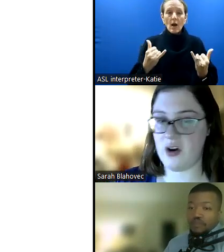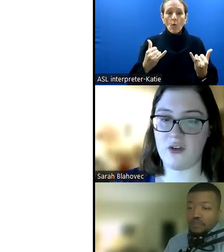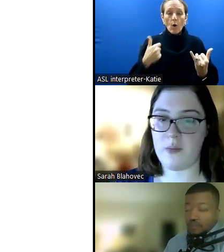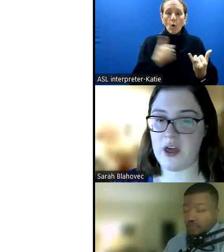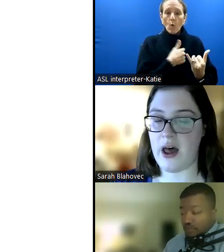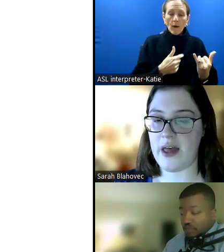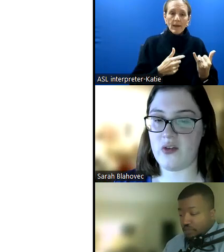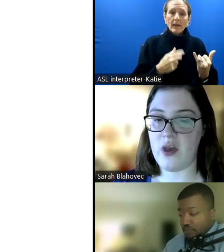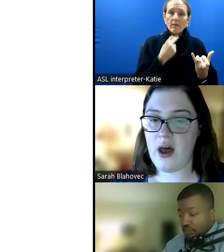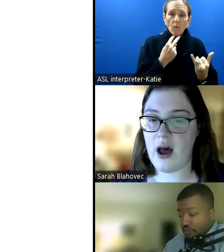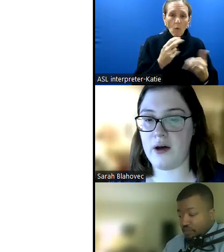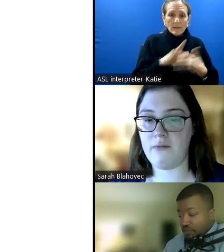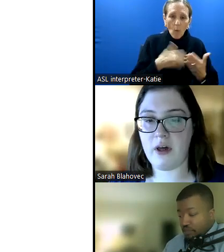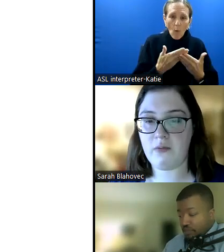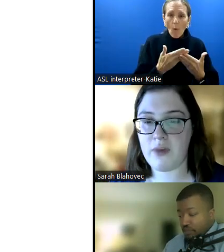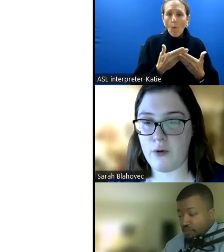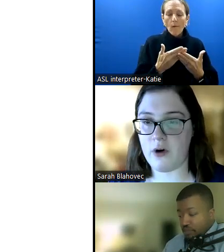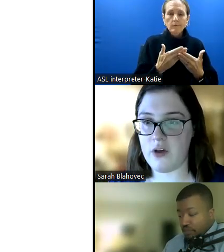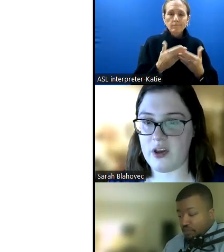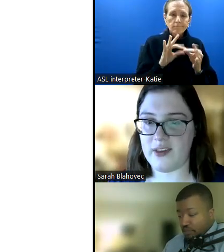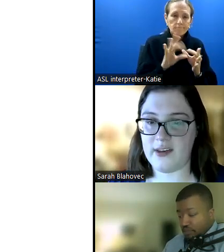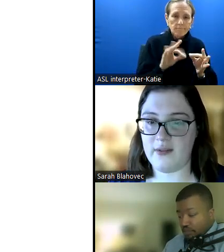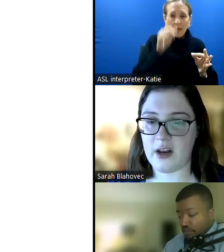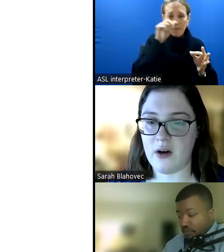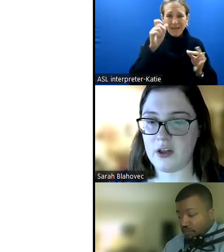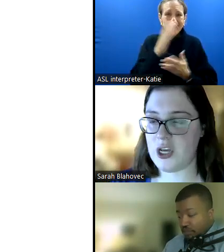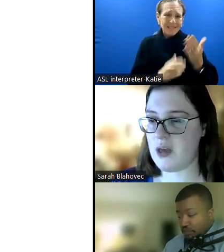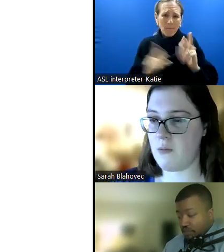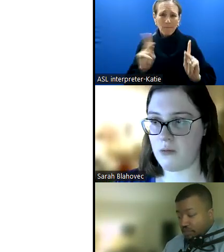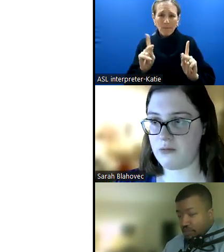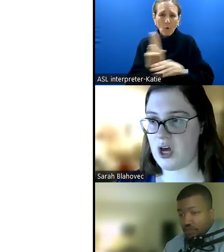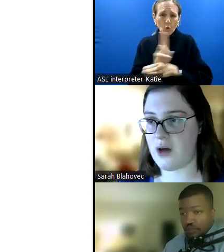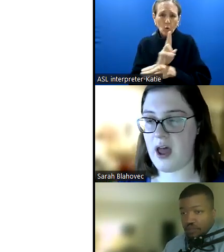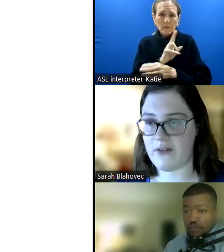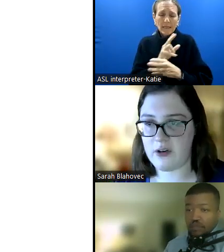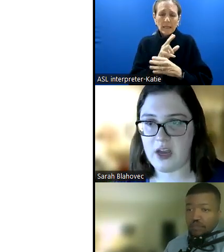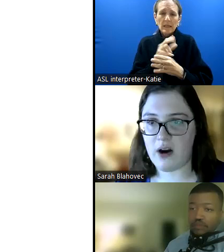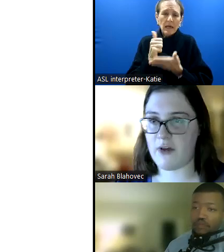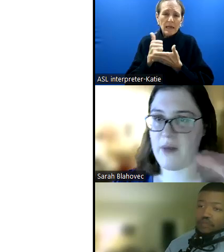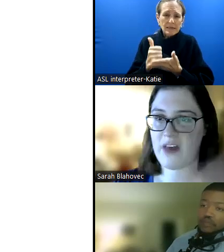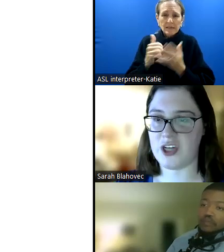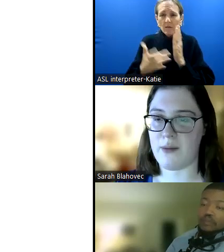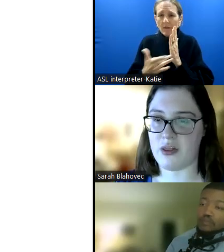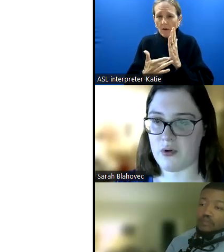and also because people who are using assistive technology won't have to hear every message coming through,